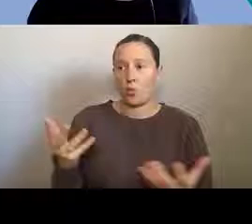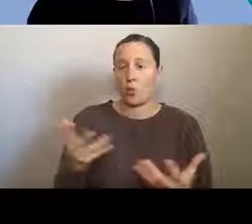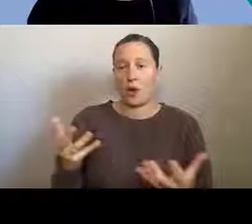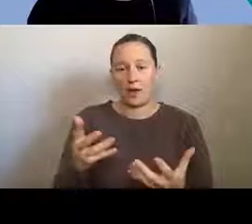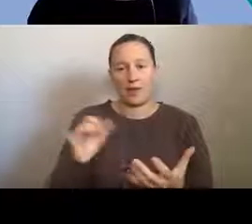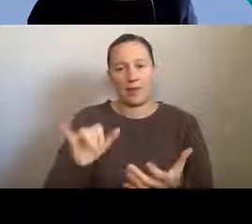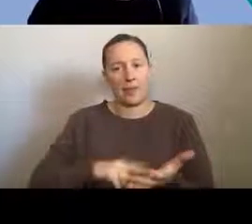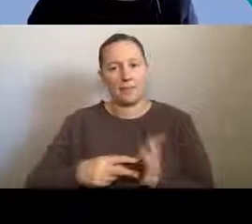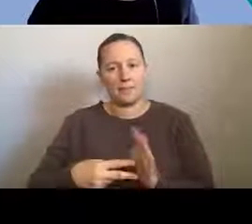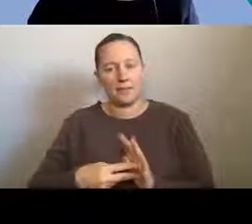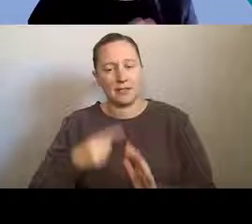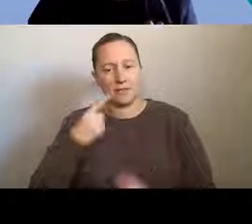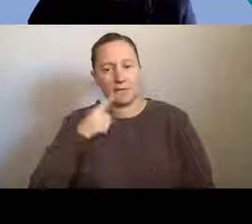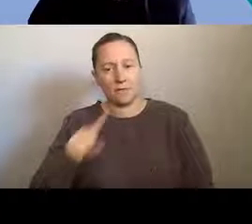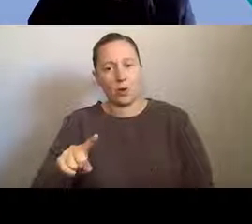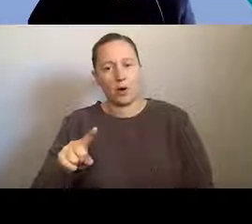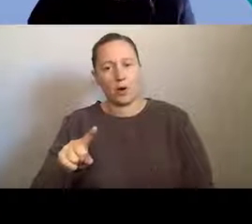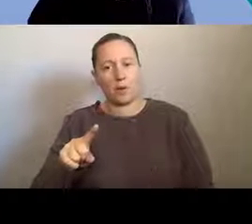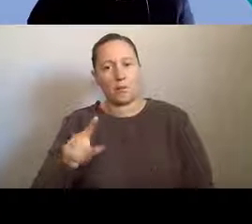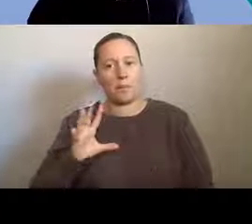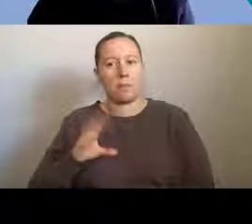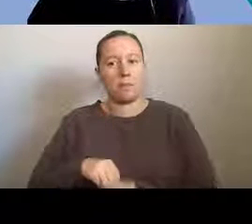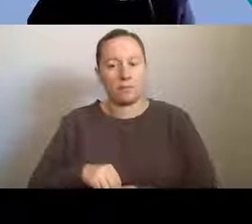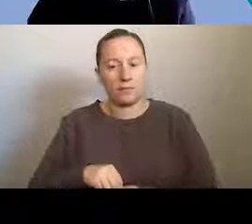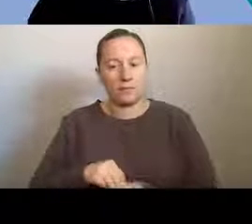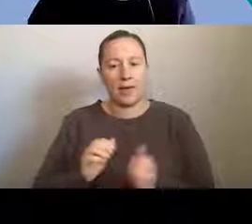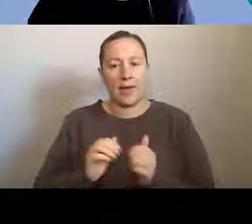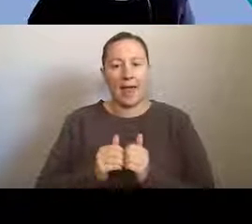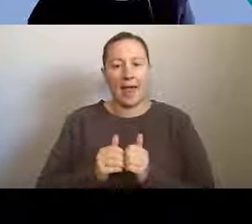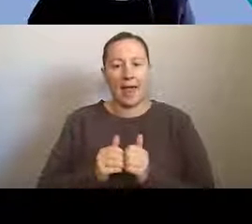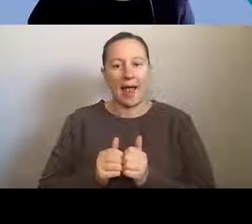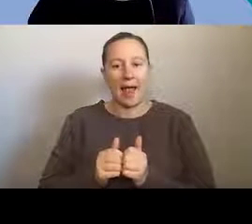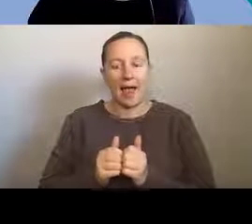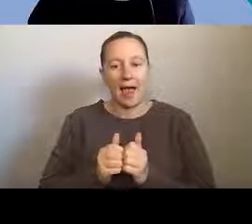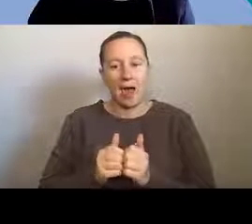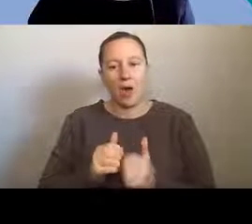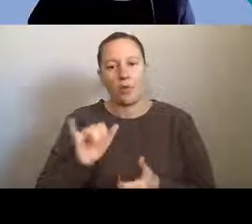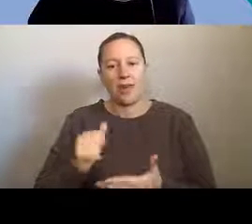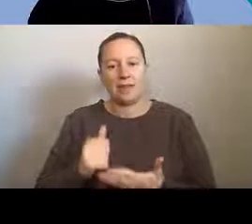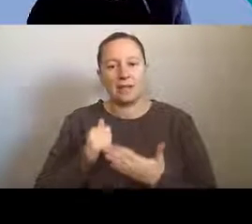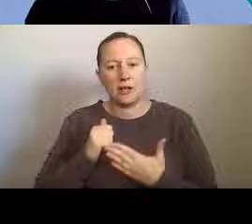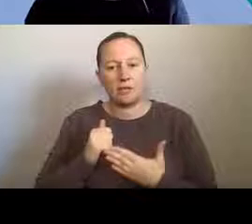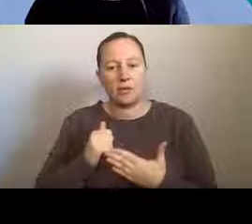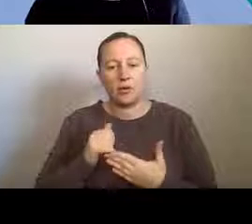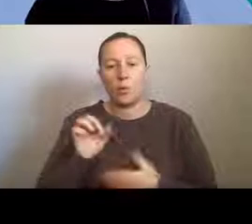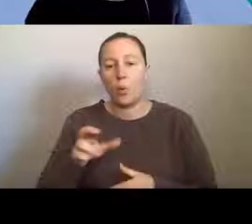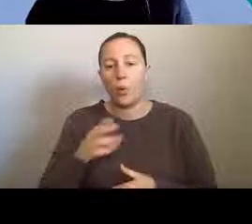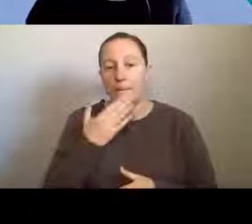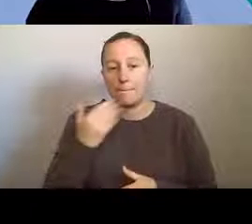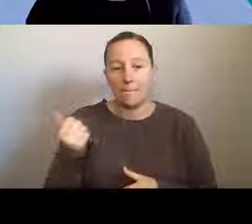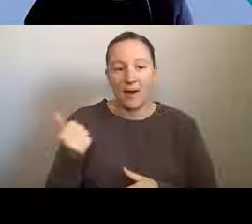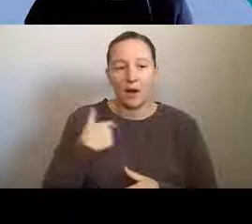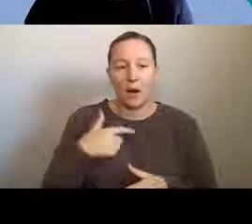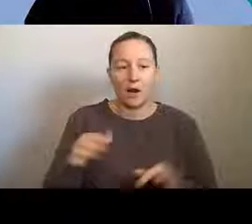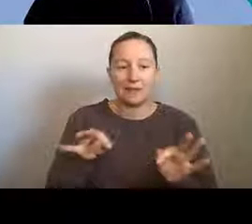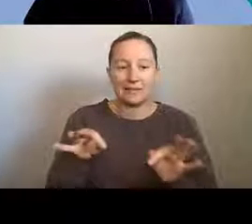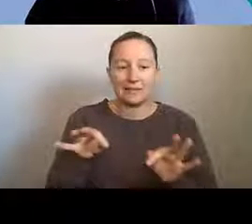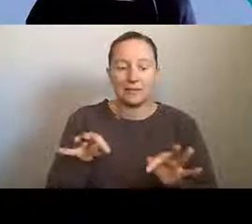Is telling me how randomization is done helpful, or would it be better to explain that randomization